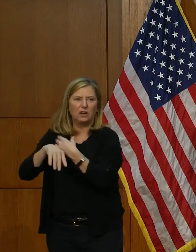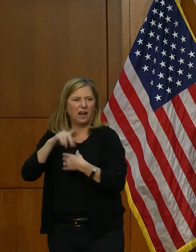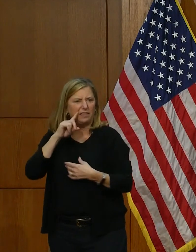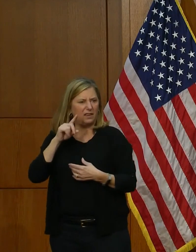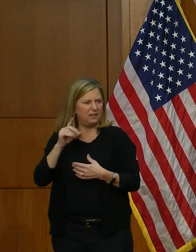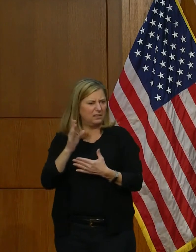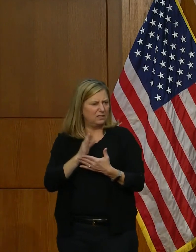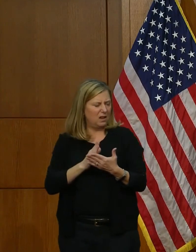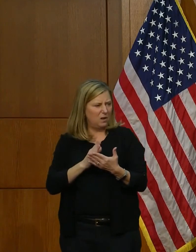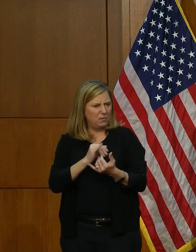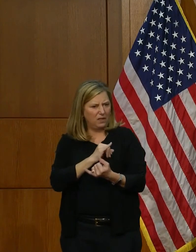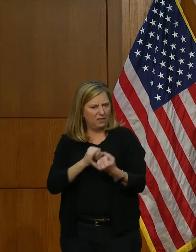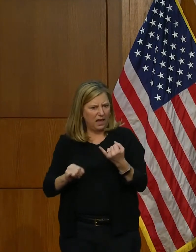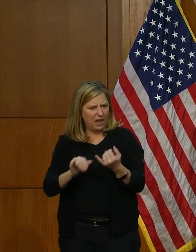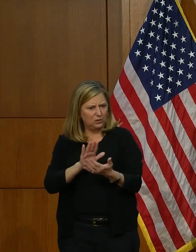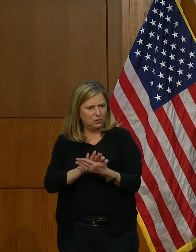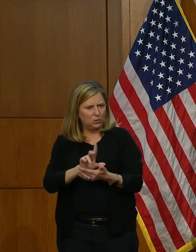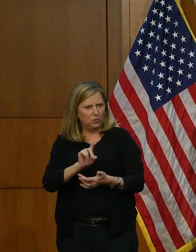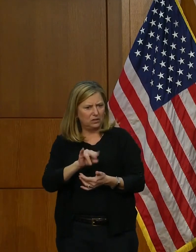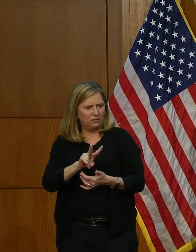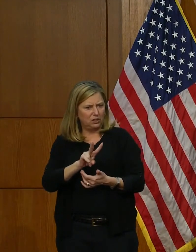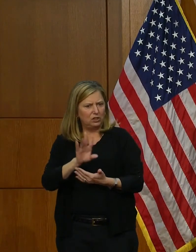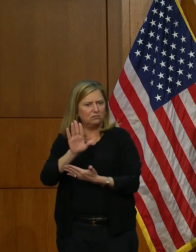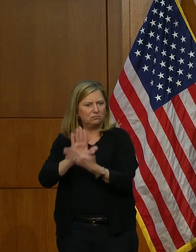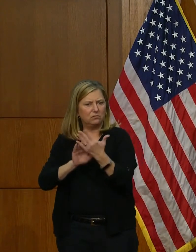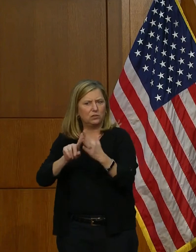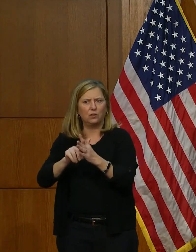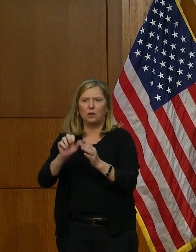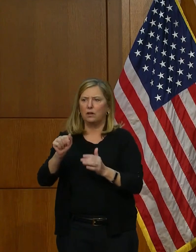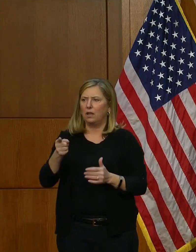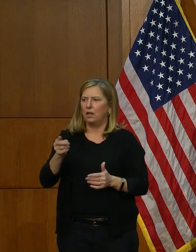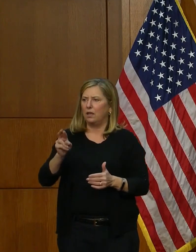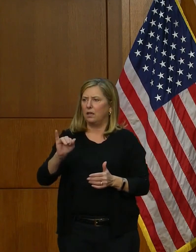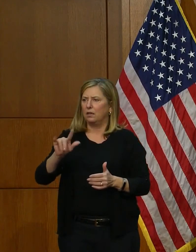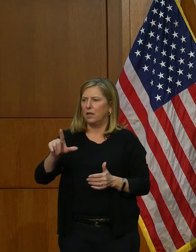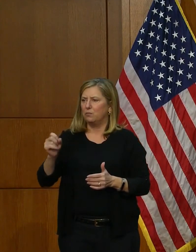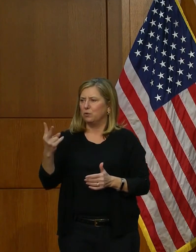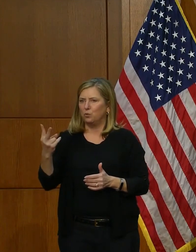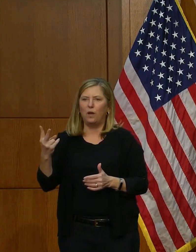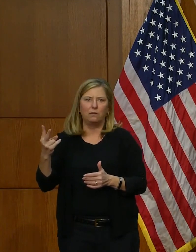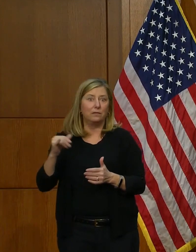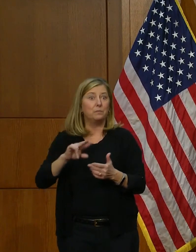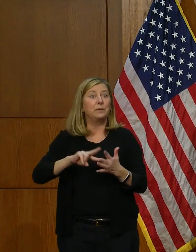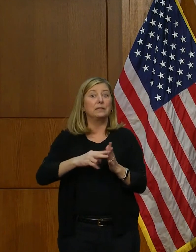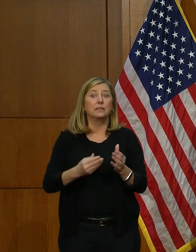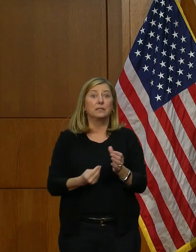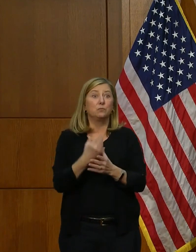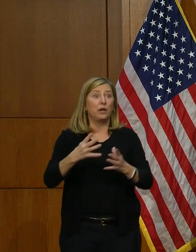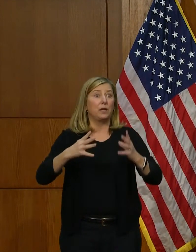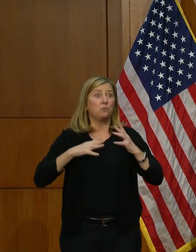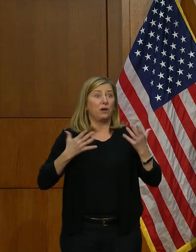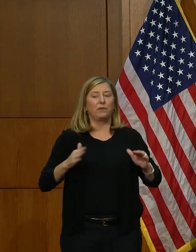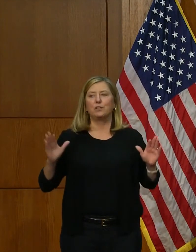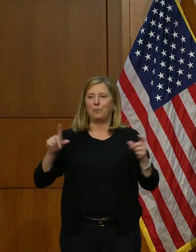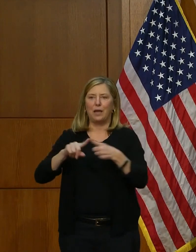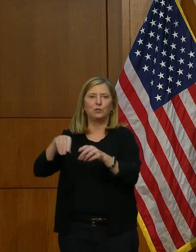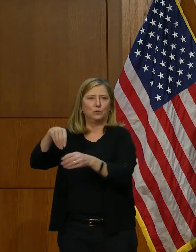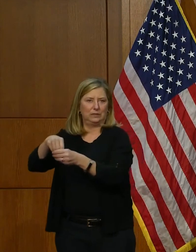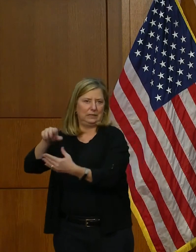DIVISIONS THAT HAVE THERE IN PERSON STARTING AND I THINK THE LAST SCHOOL DIVISION WILL START WITH THERE IN PERSON LEARNING